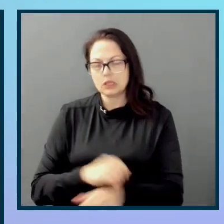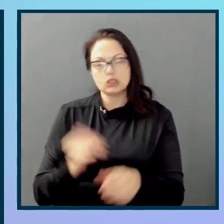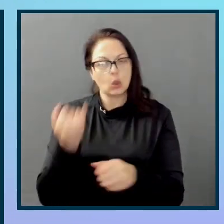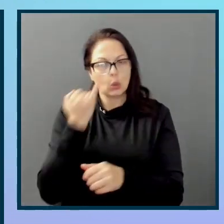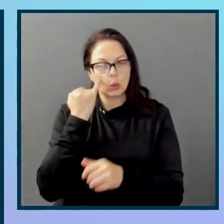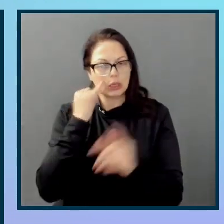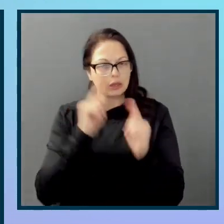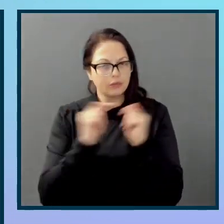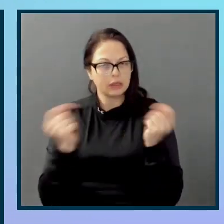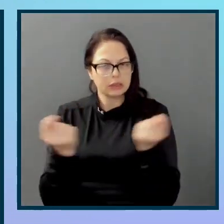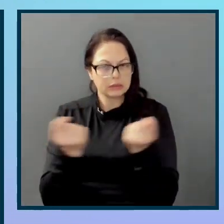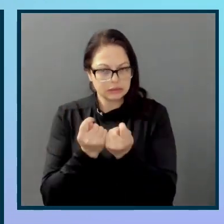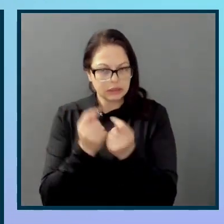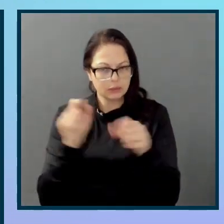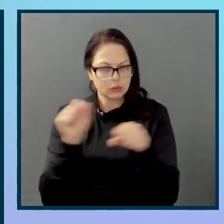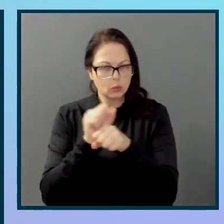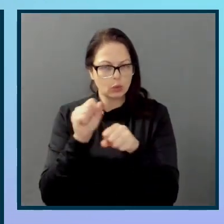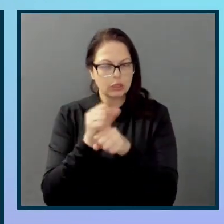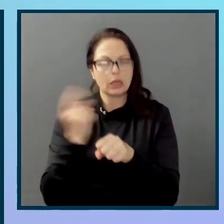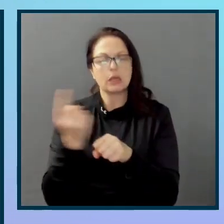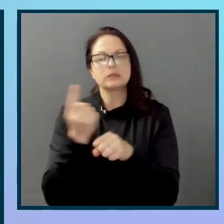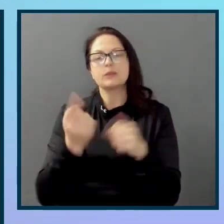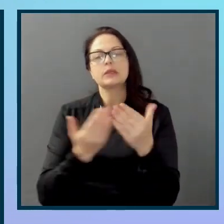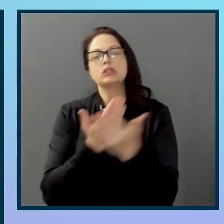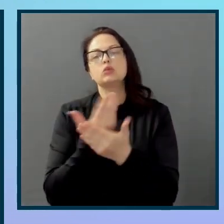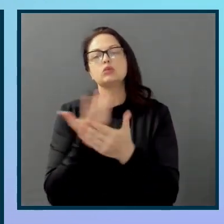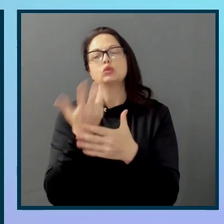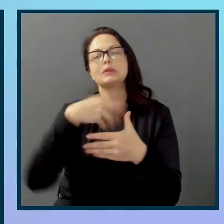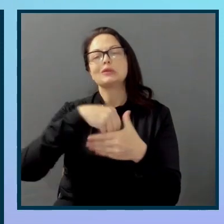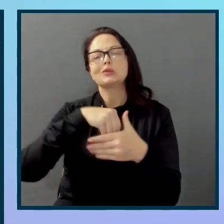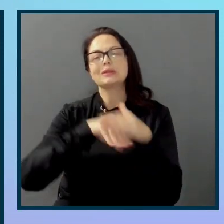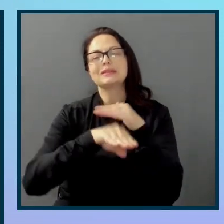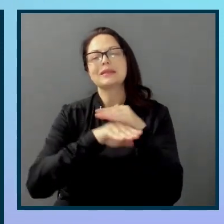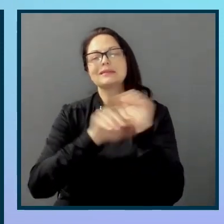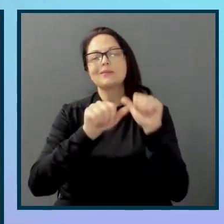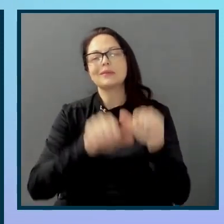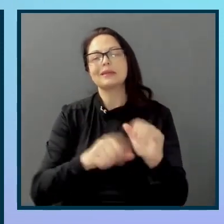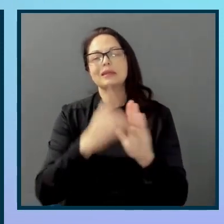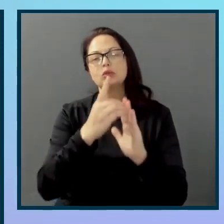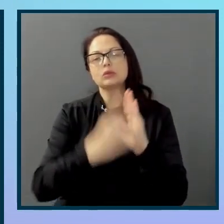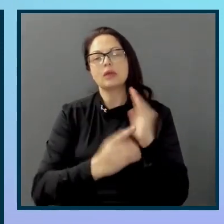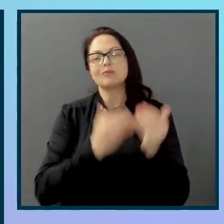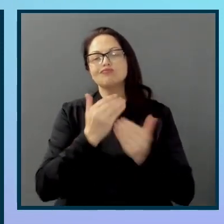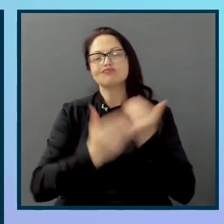to include accessibility in the design process early on. So whether it's accessibility annotations,